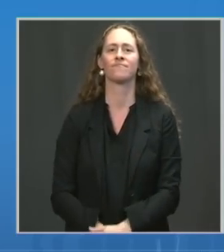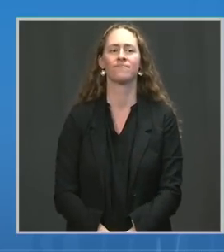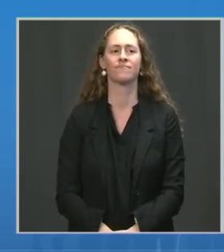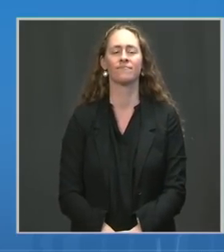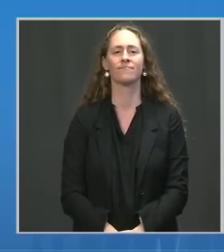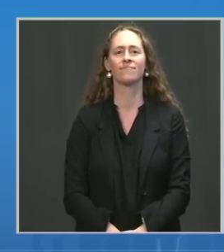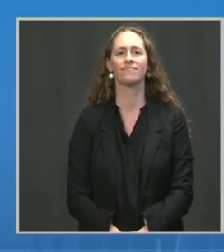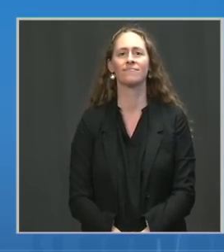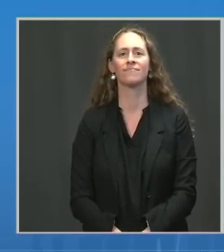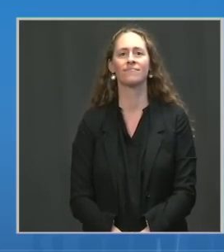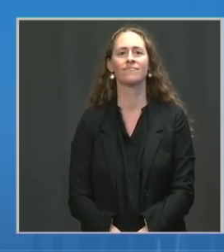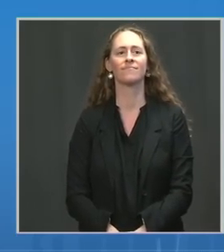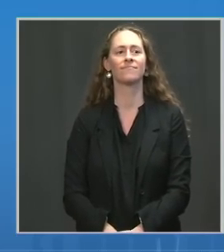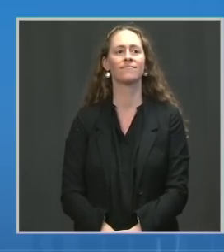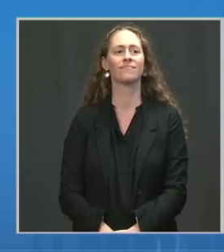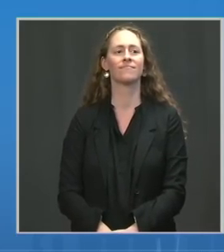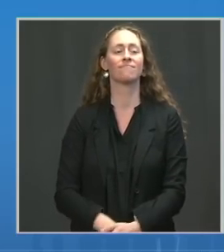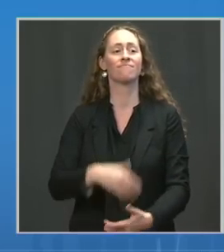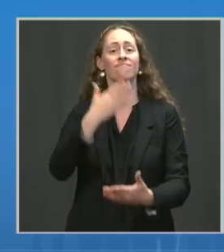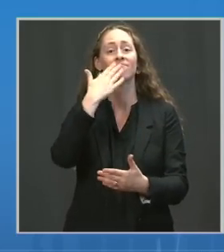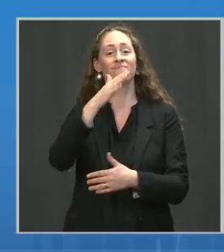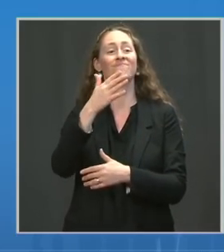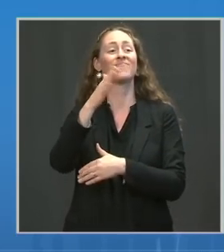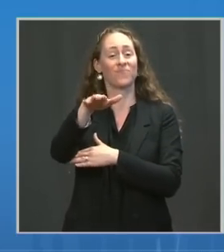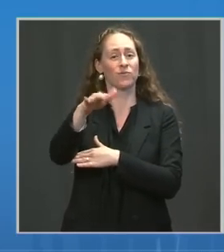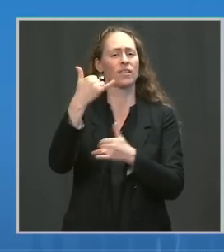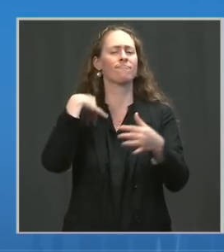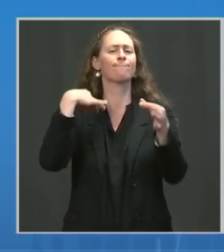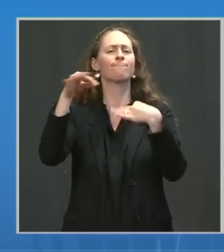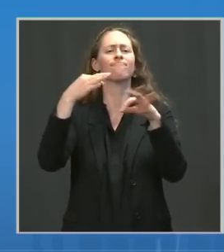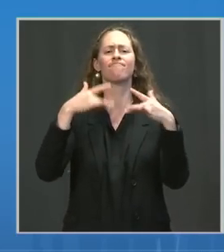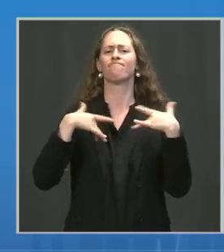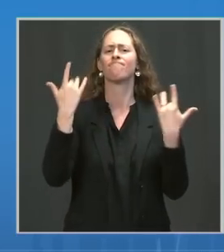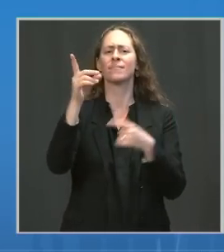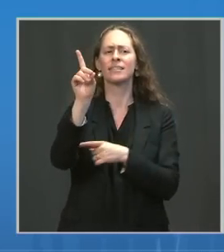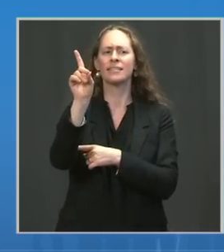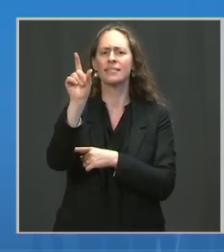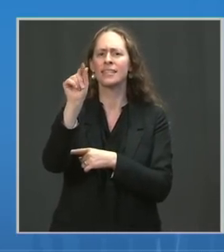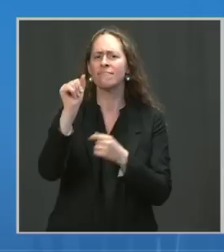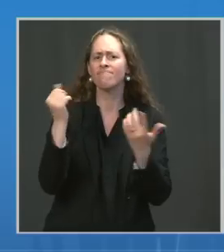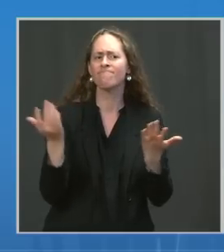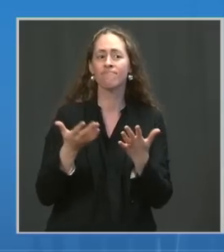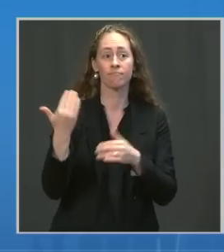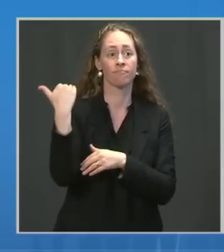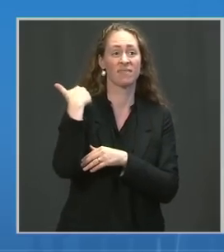Let's begin with an overview of the data. As of Saturday, CDC reported the seven-day moving average